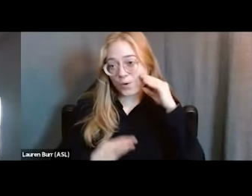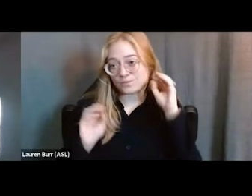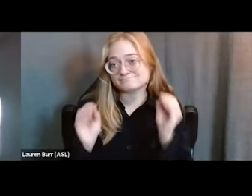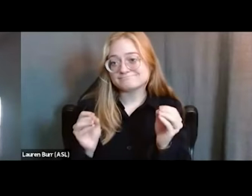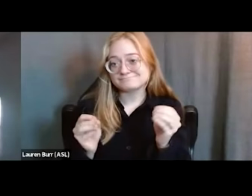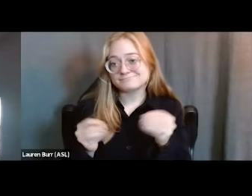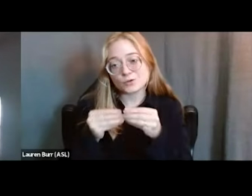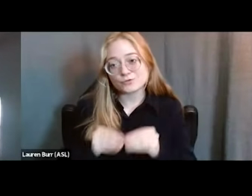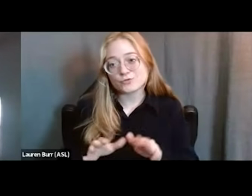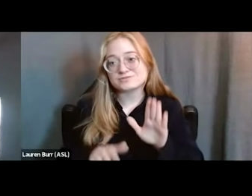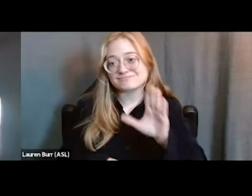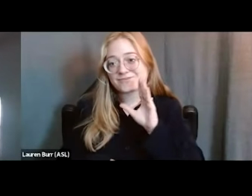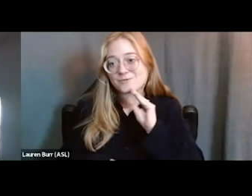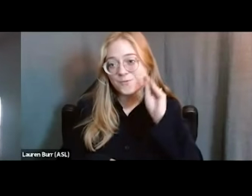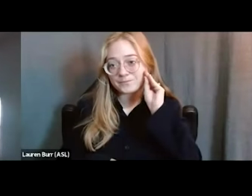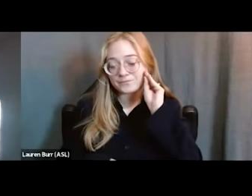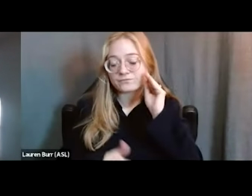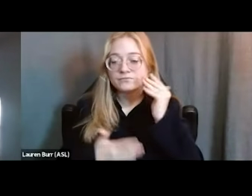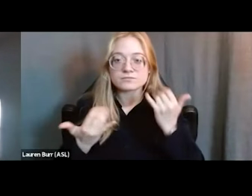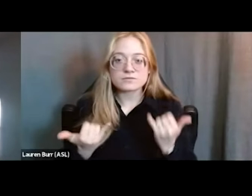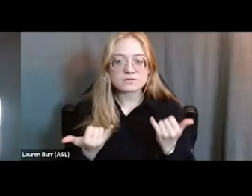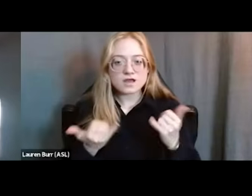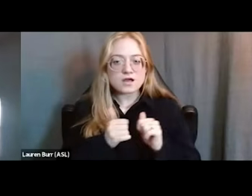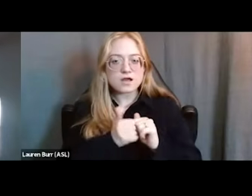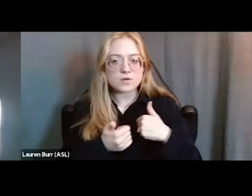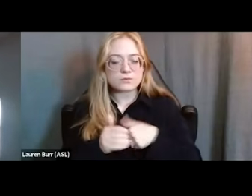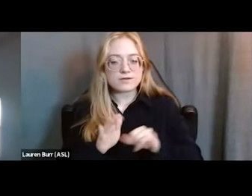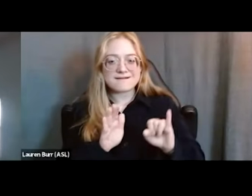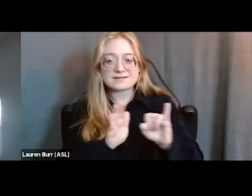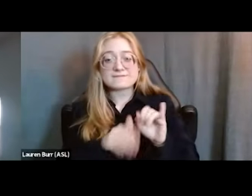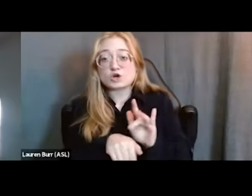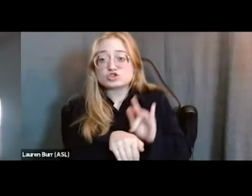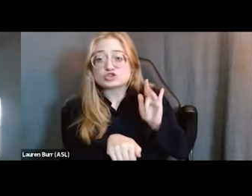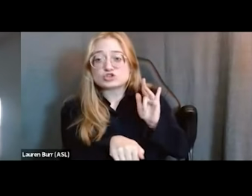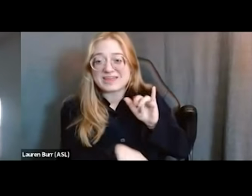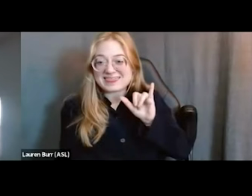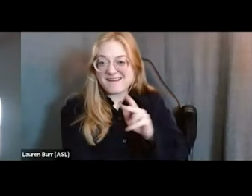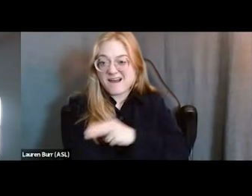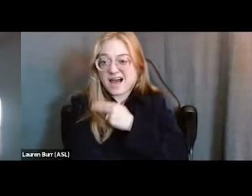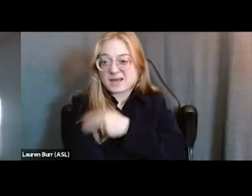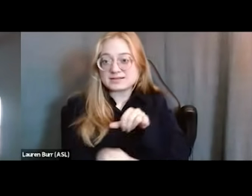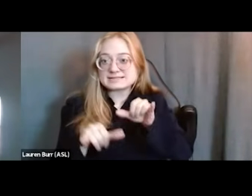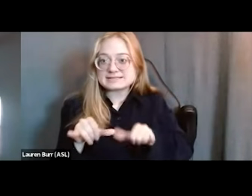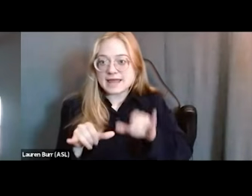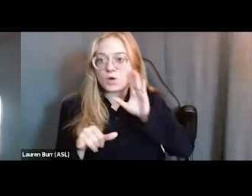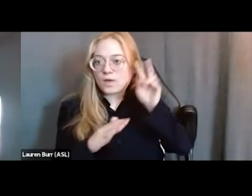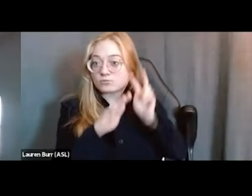And so how do we identify very early in that hospital stay the cascade that's about to happen?